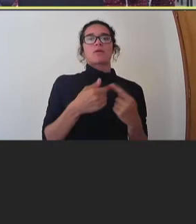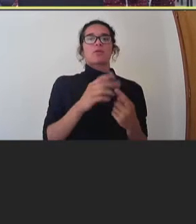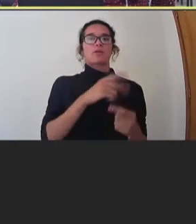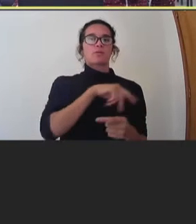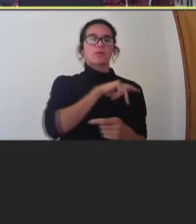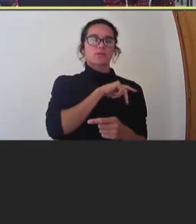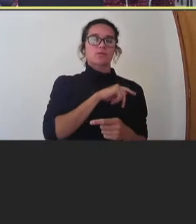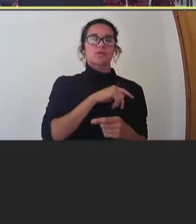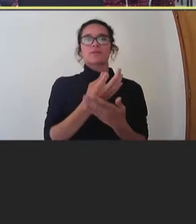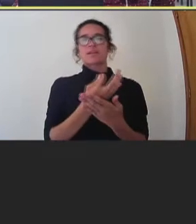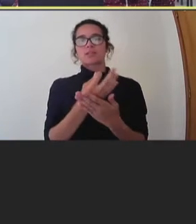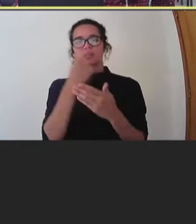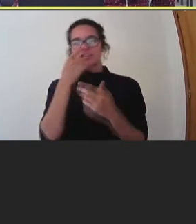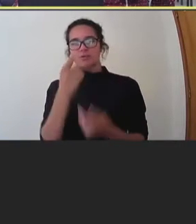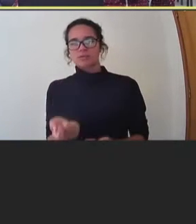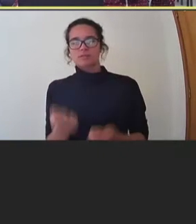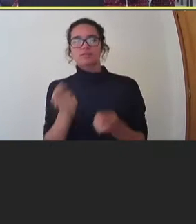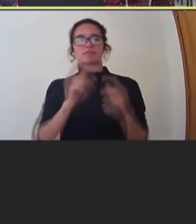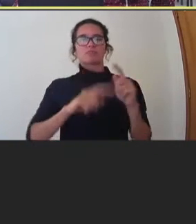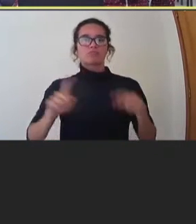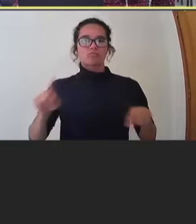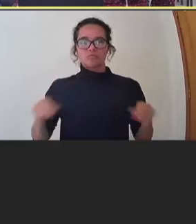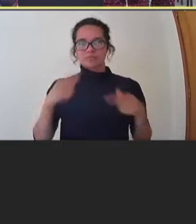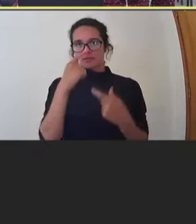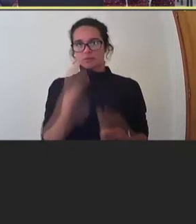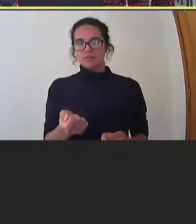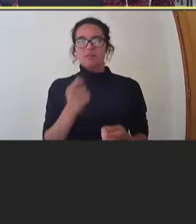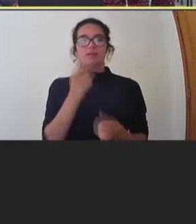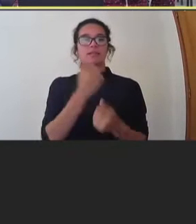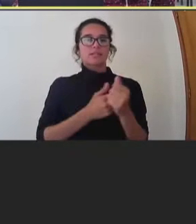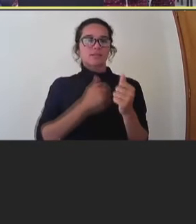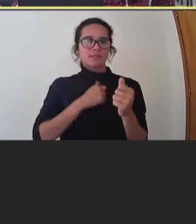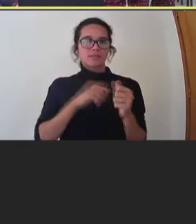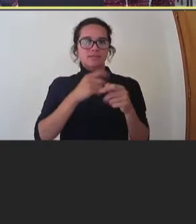financial interests and outside affiliation has been carefully screened -- and this